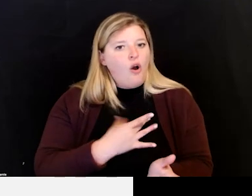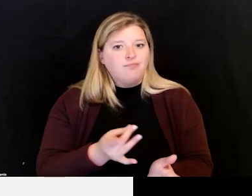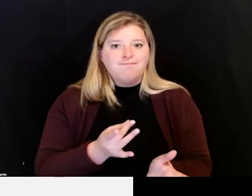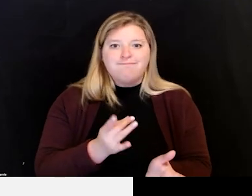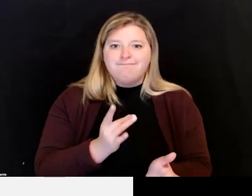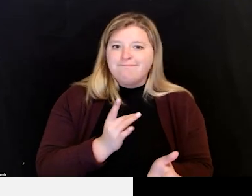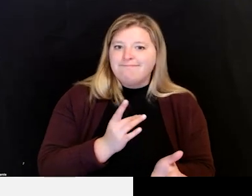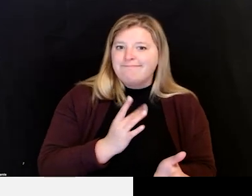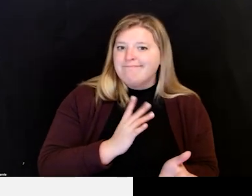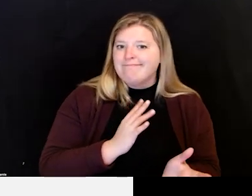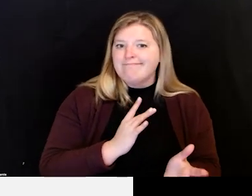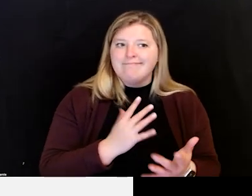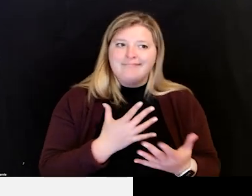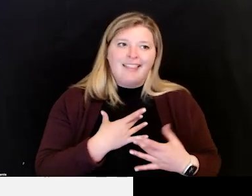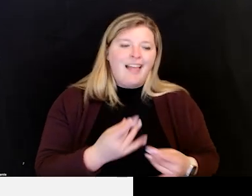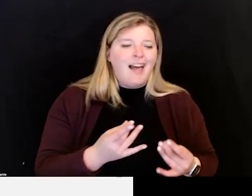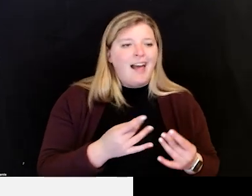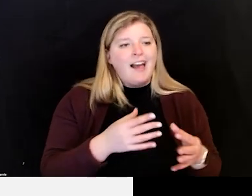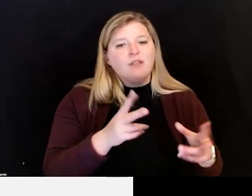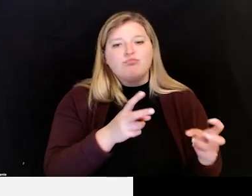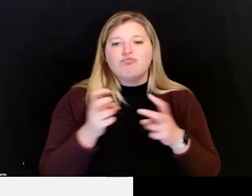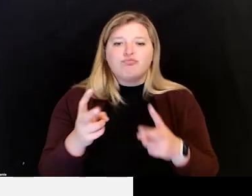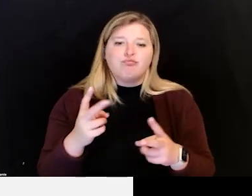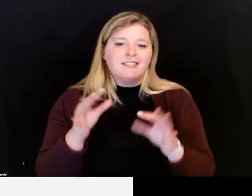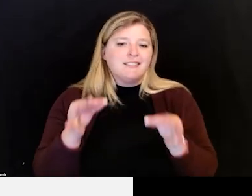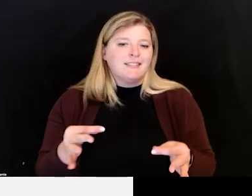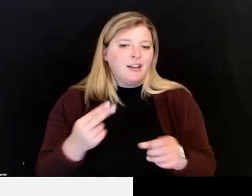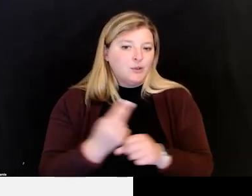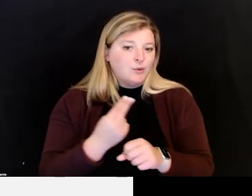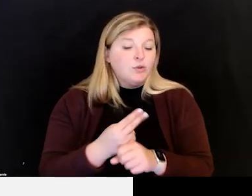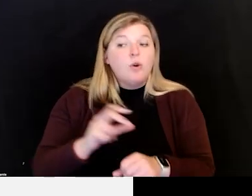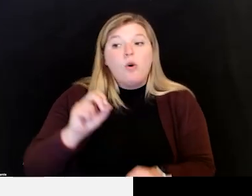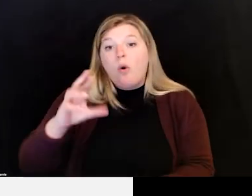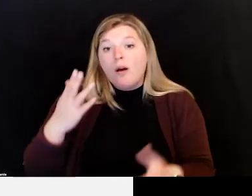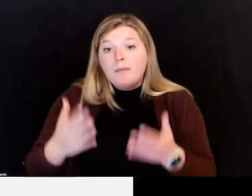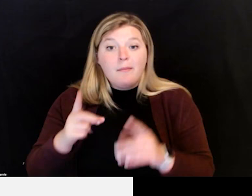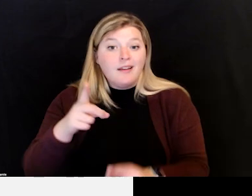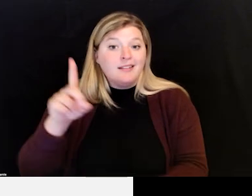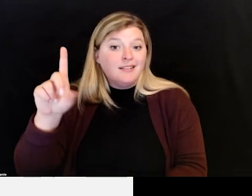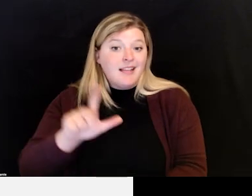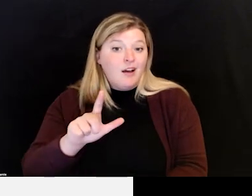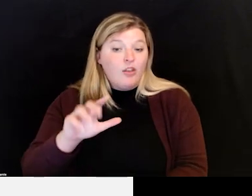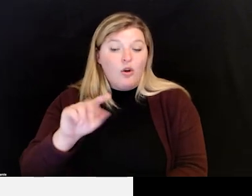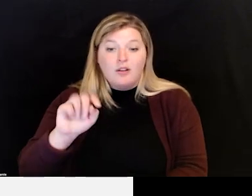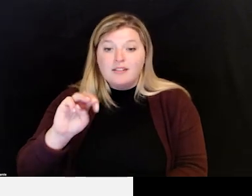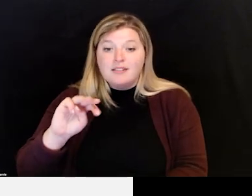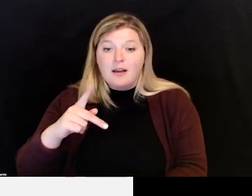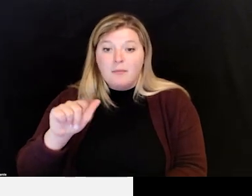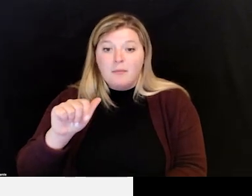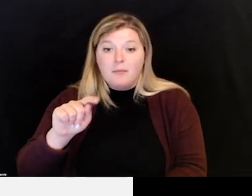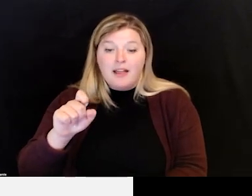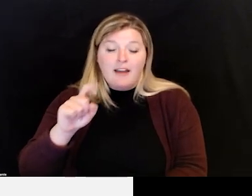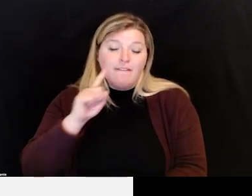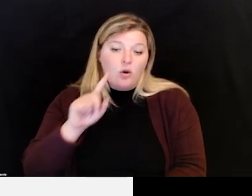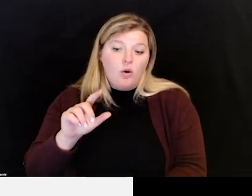and so you decide to use it. Alternatively, you might download a template for Adobe InDesign or some other application.